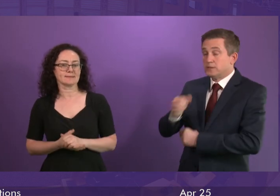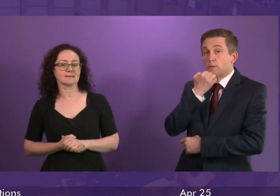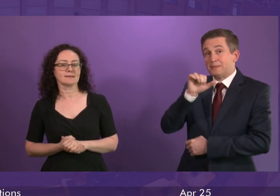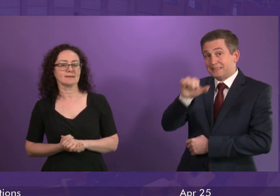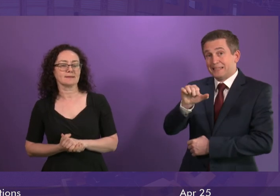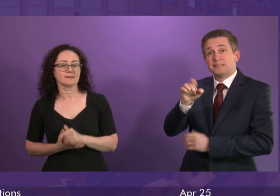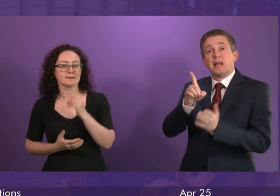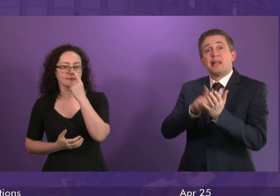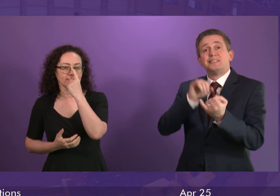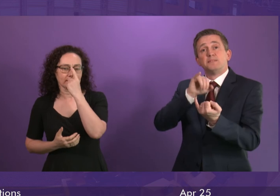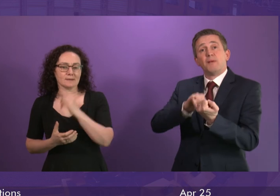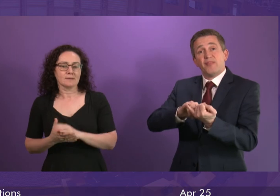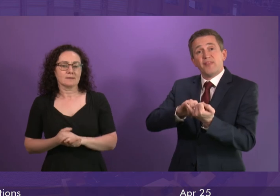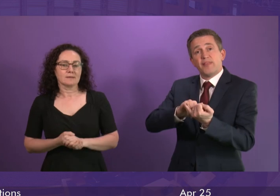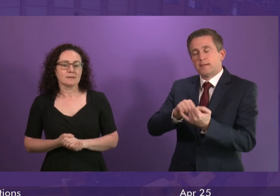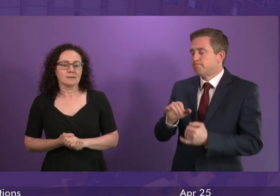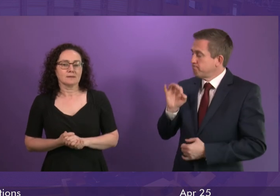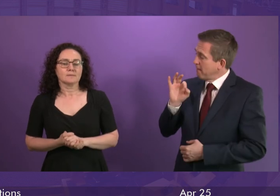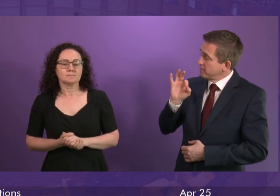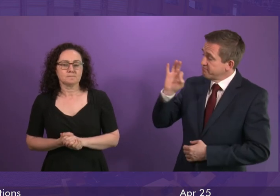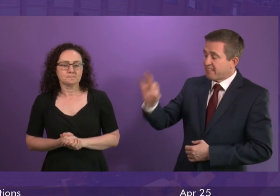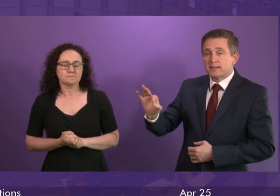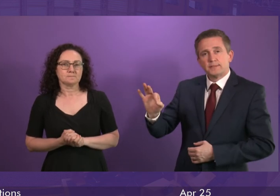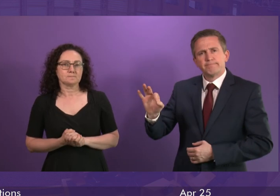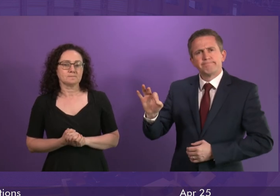Liz Smith (Mid Scotland and Fife) (Con): To ask the First Minister what measures the